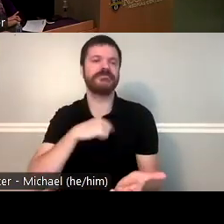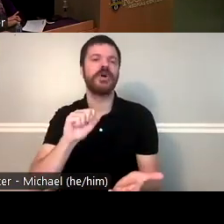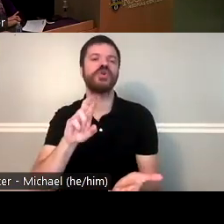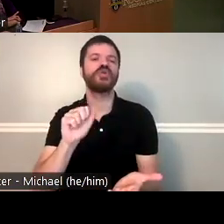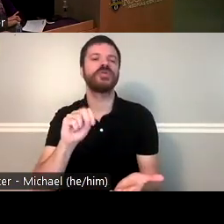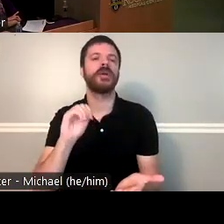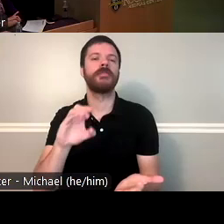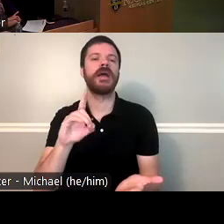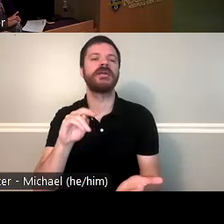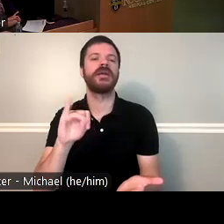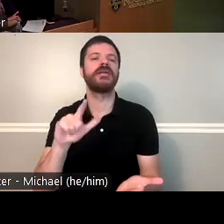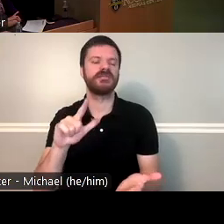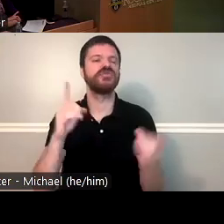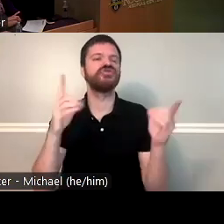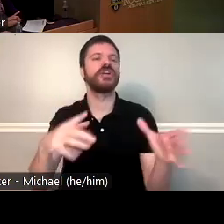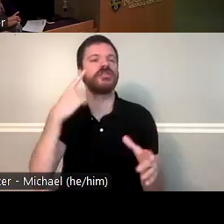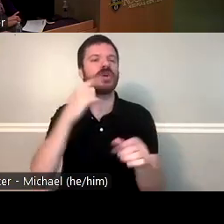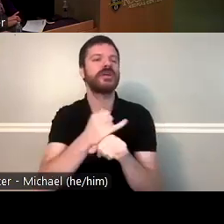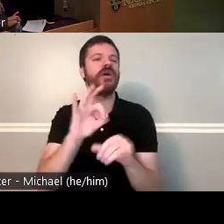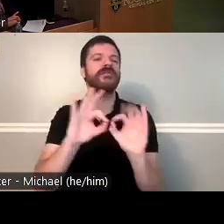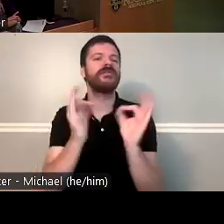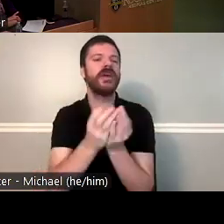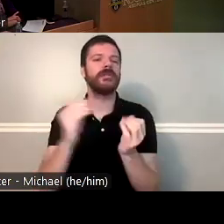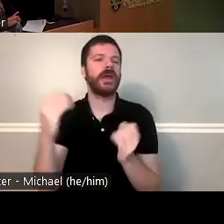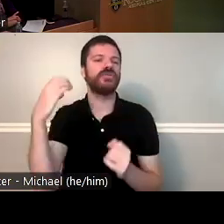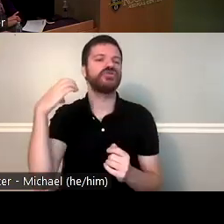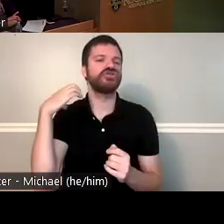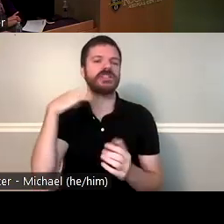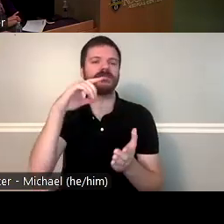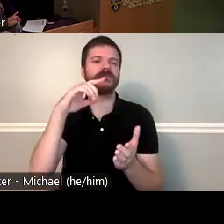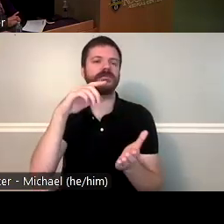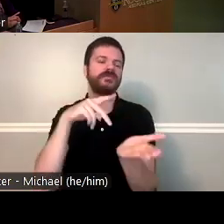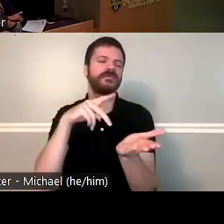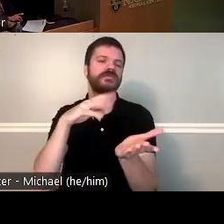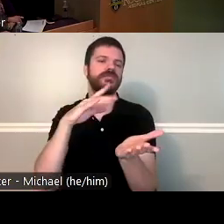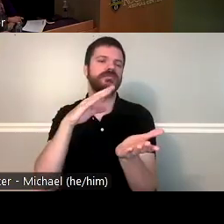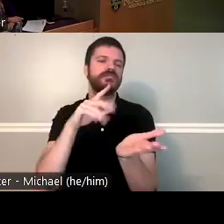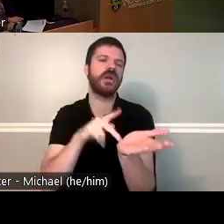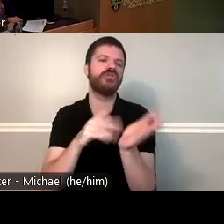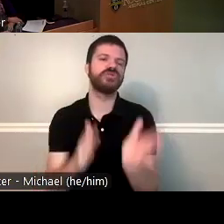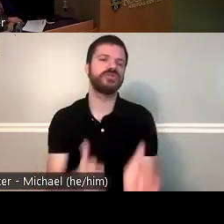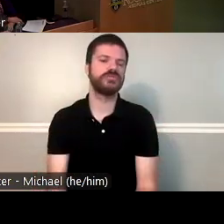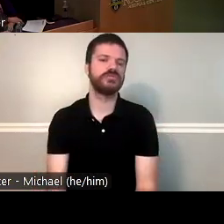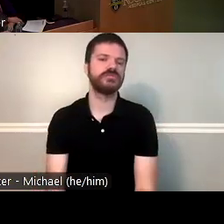director of The Institute for the family and the chief psychologist um and uh yesterday and